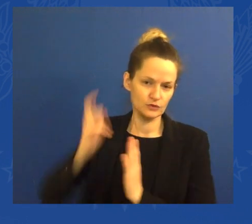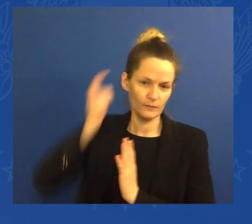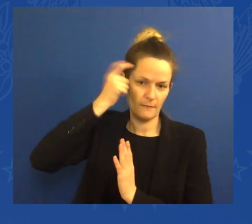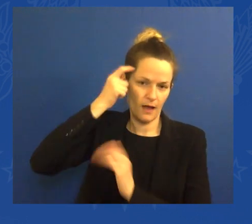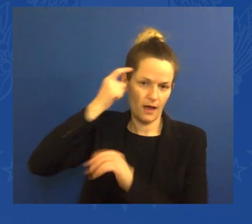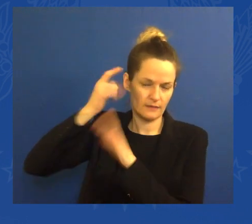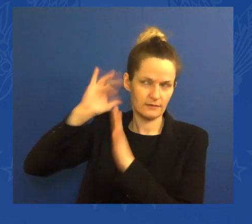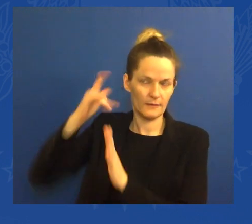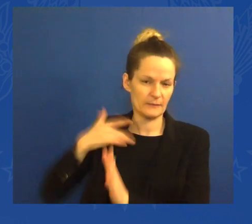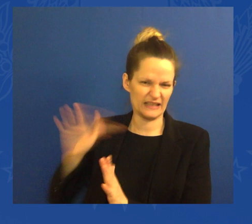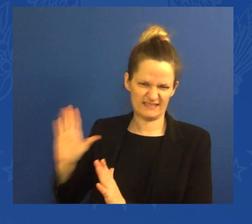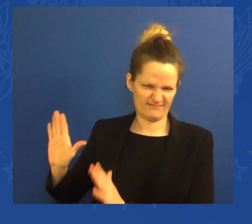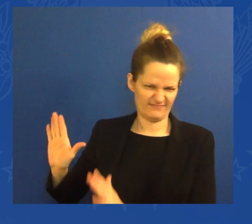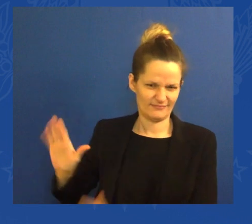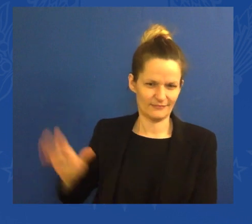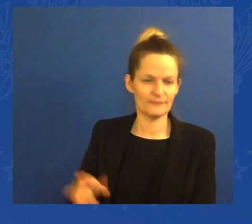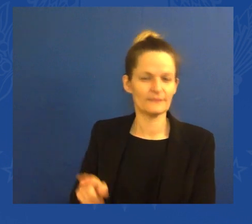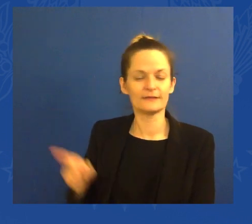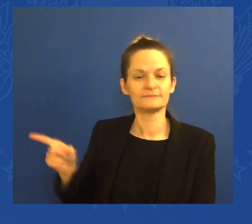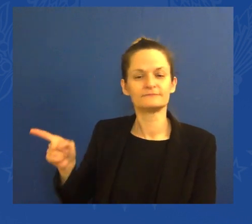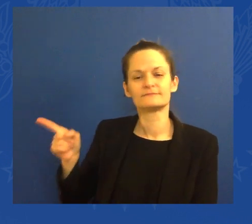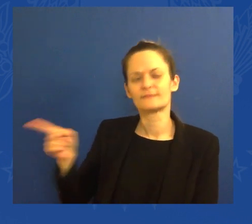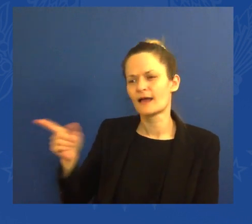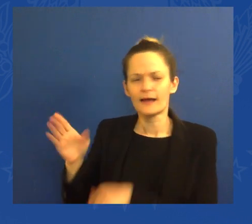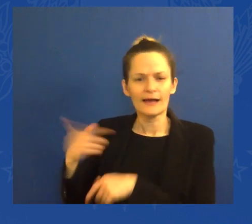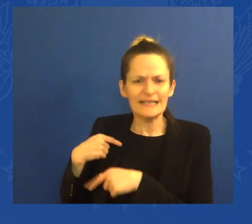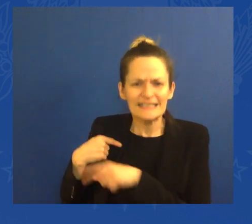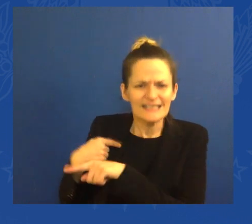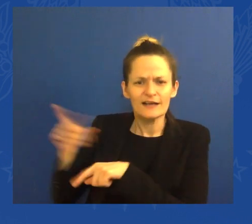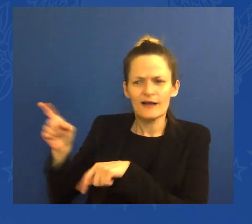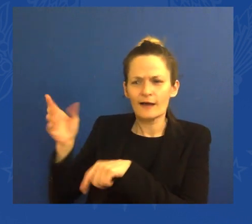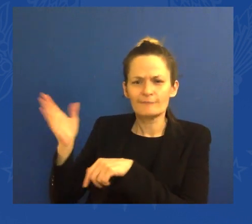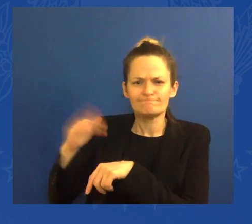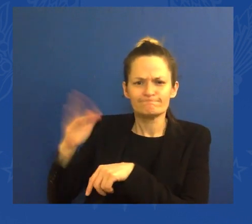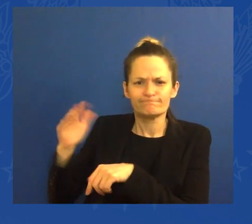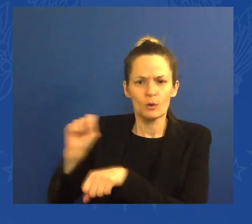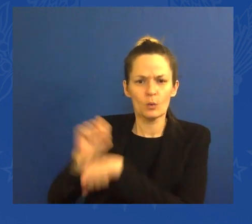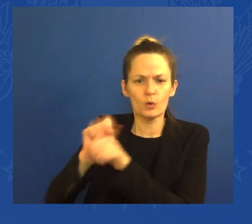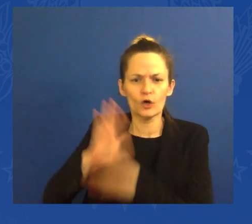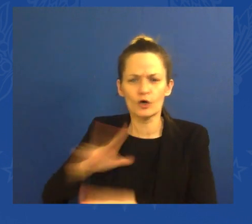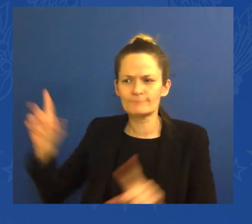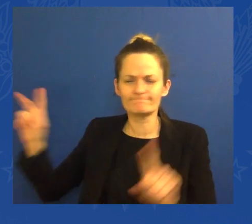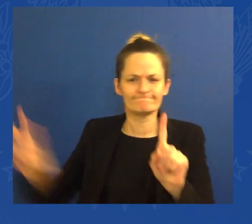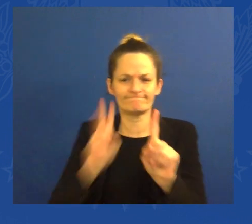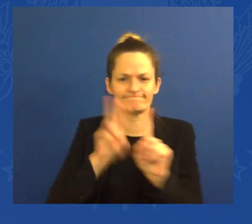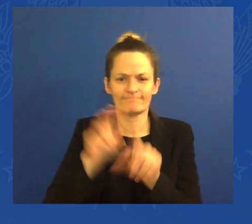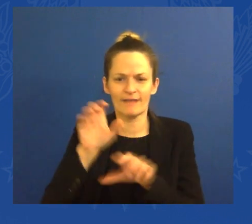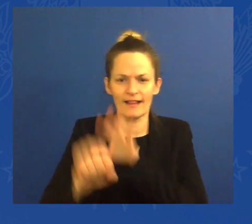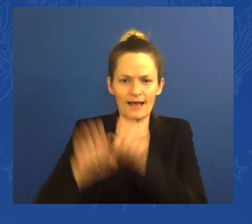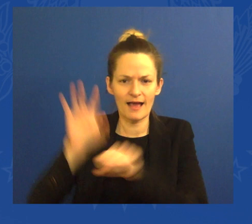And on -- I think there are a total of, I don't know, 19 panes of each --